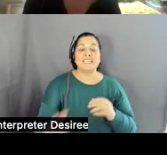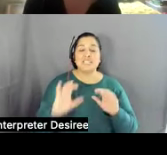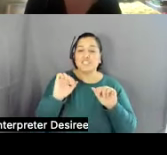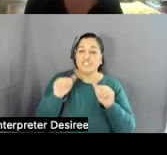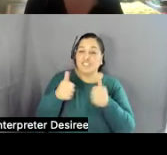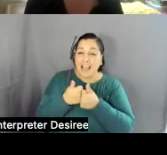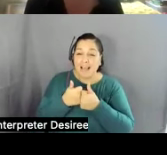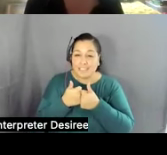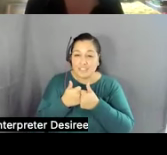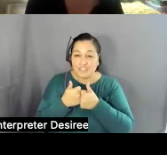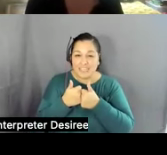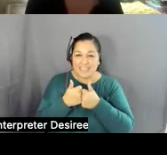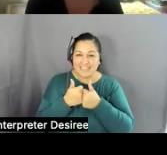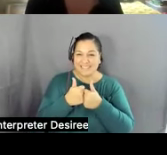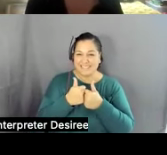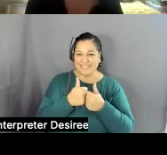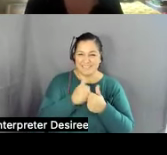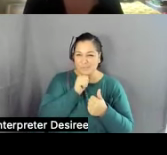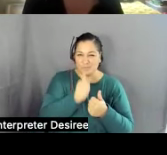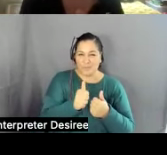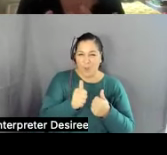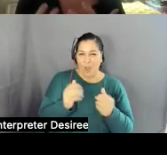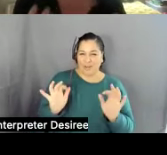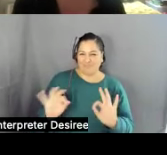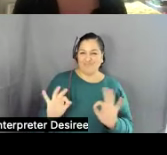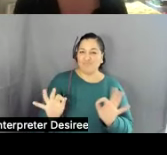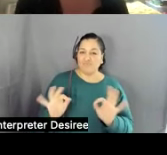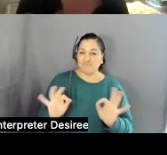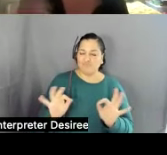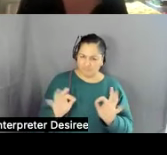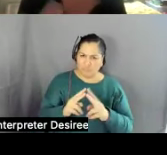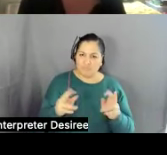are not insignificant, and I think it's important to lay them out.